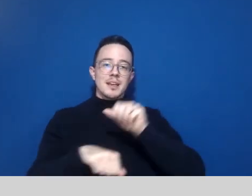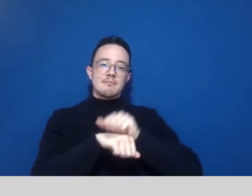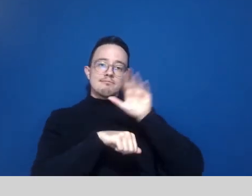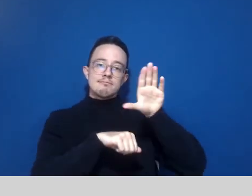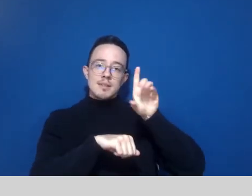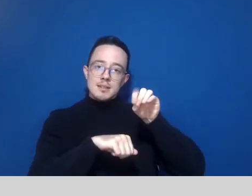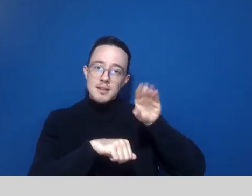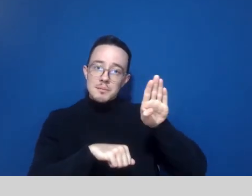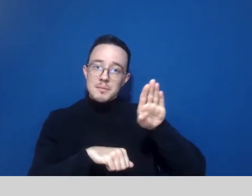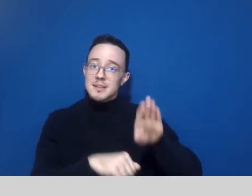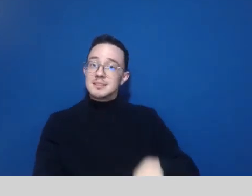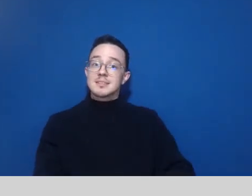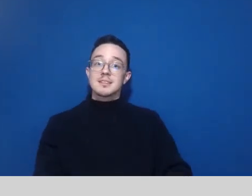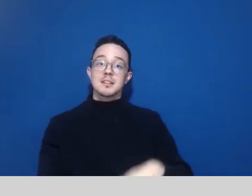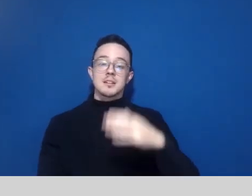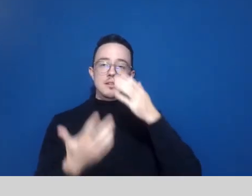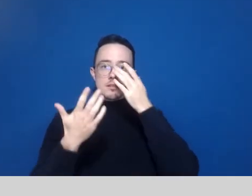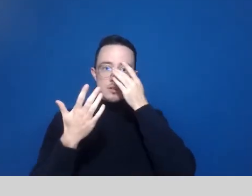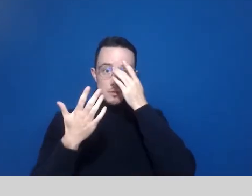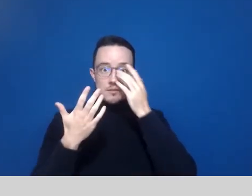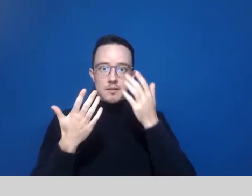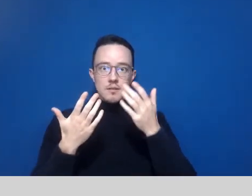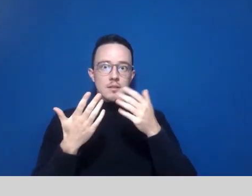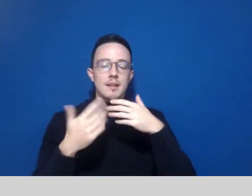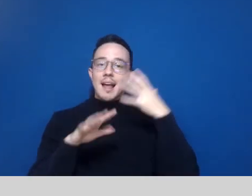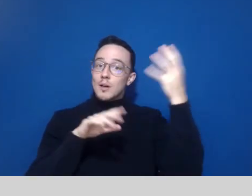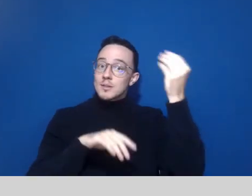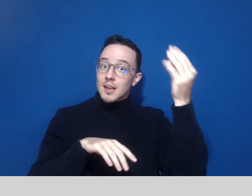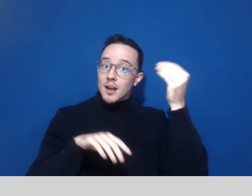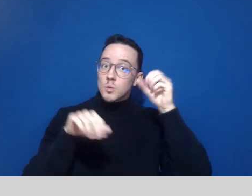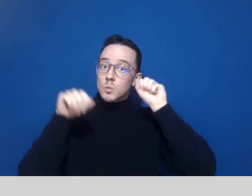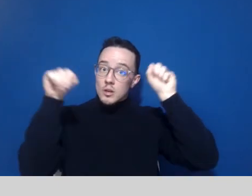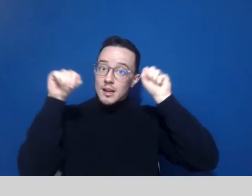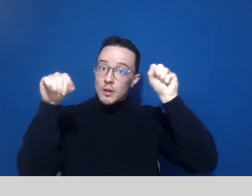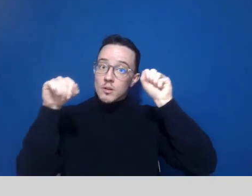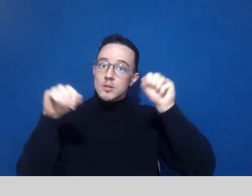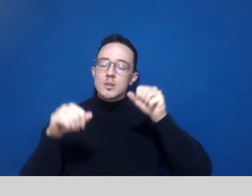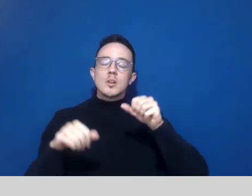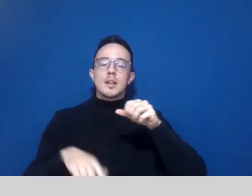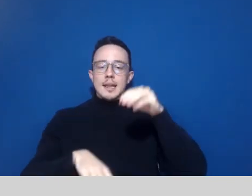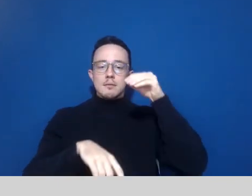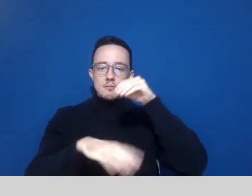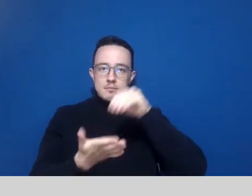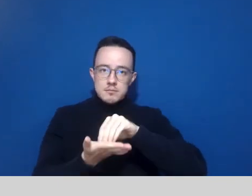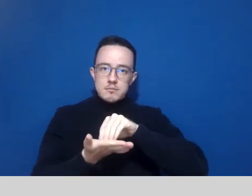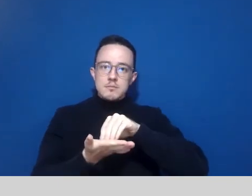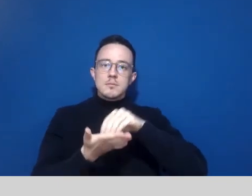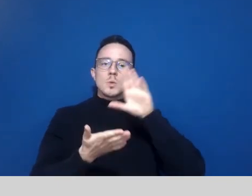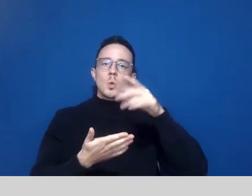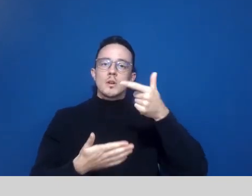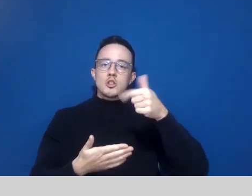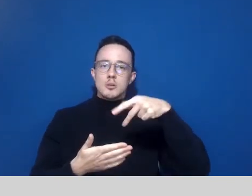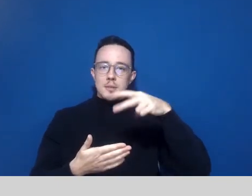And if it's an outdoor workout where you're... Say you're going for a run, it records your GPS location every few seconds.